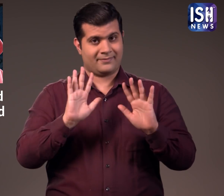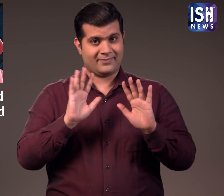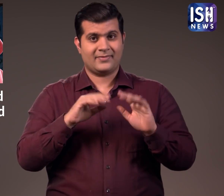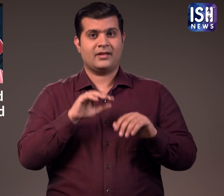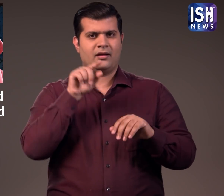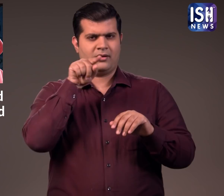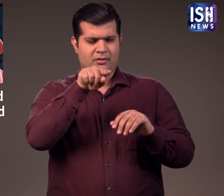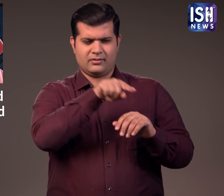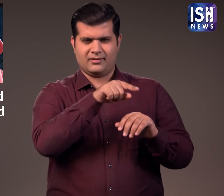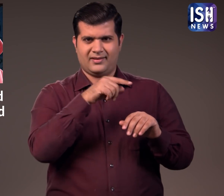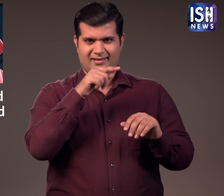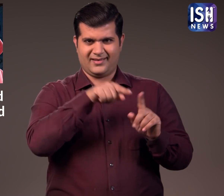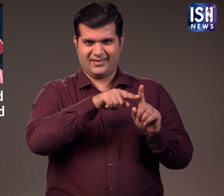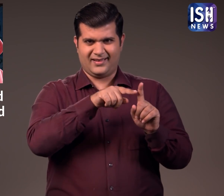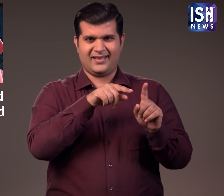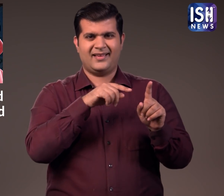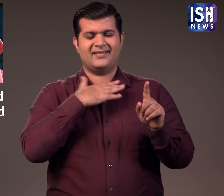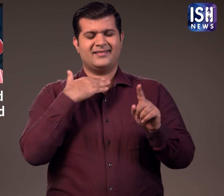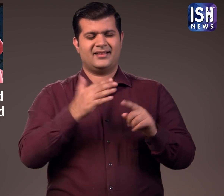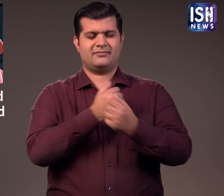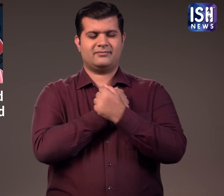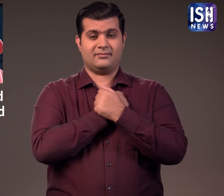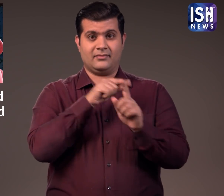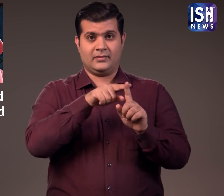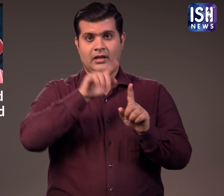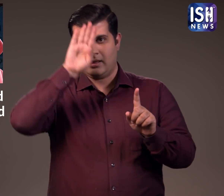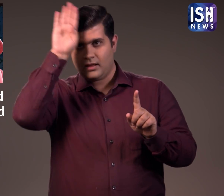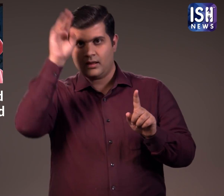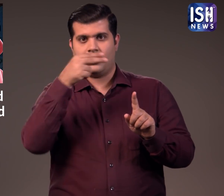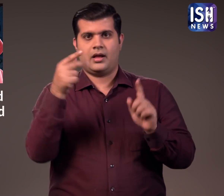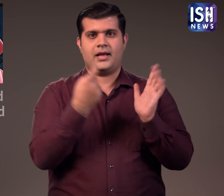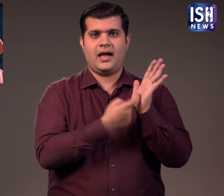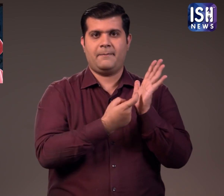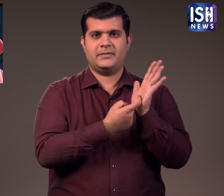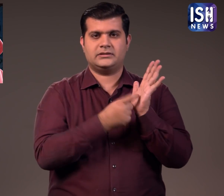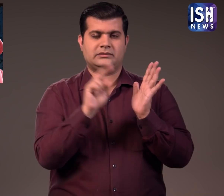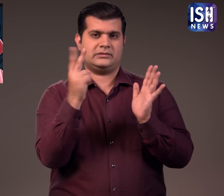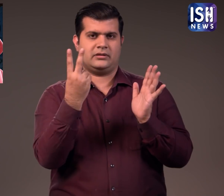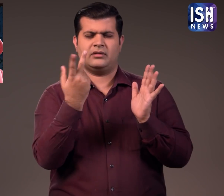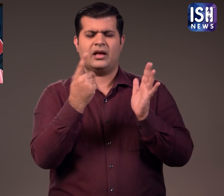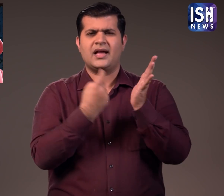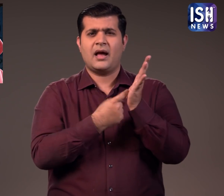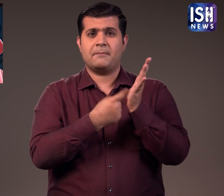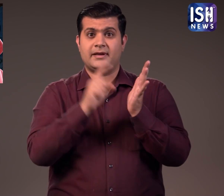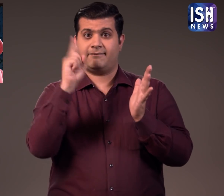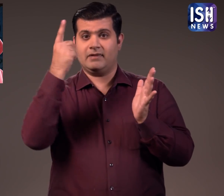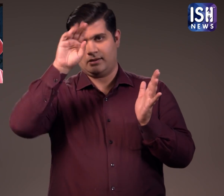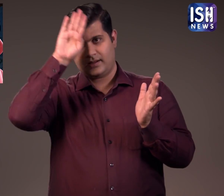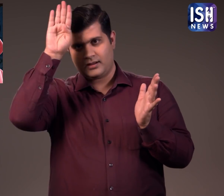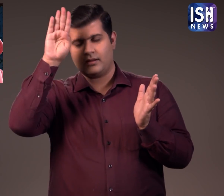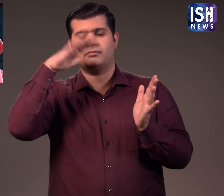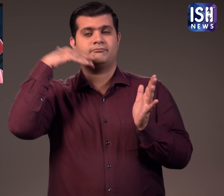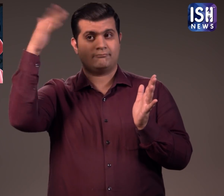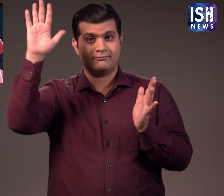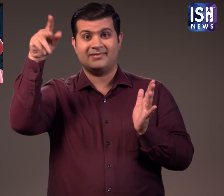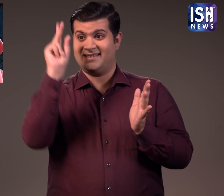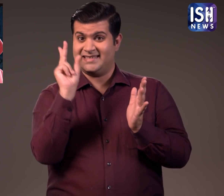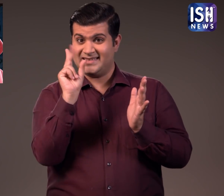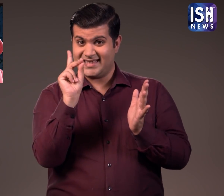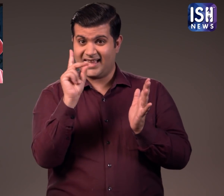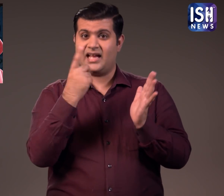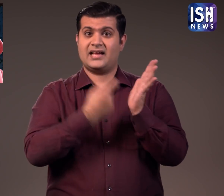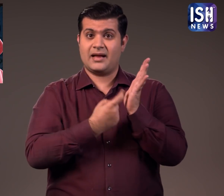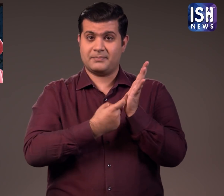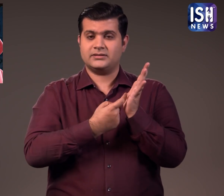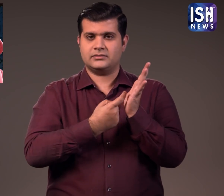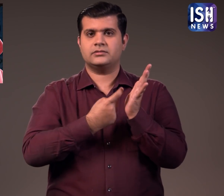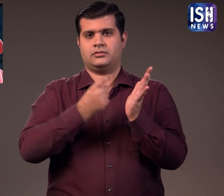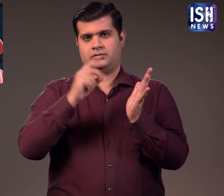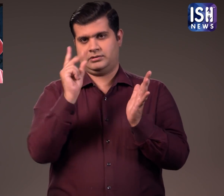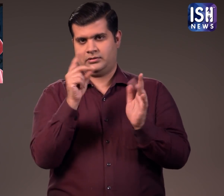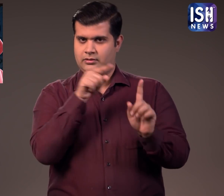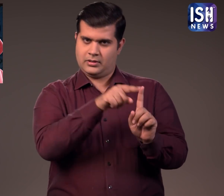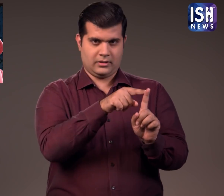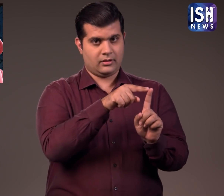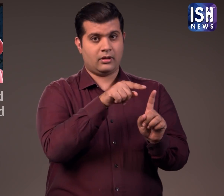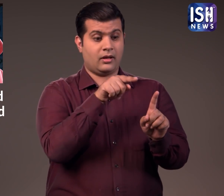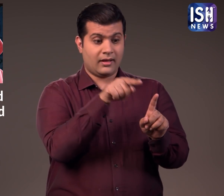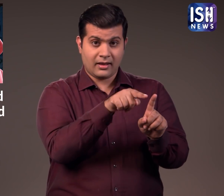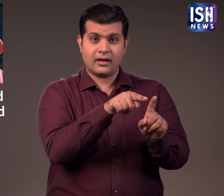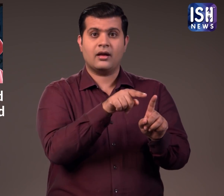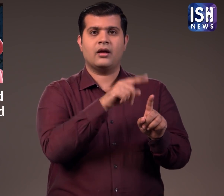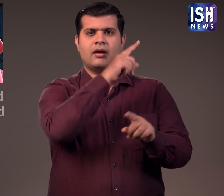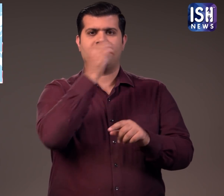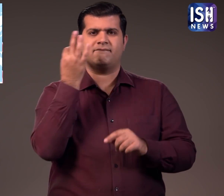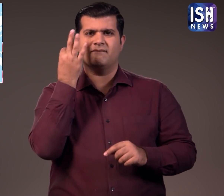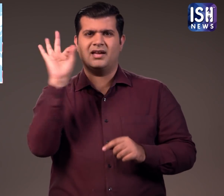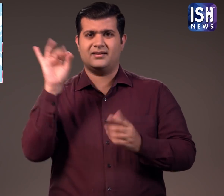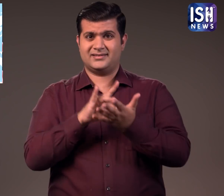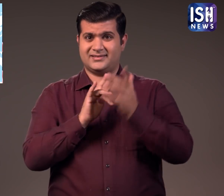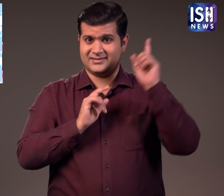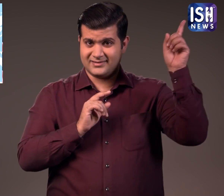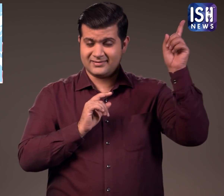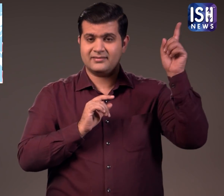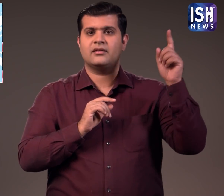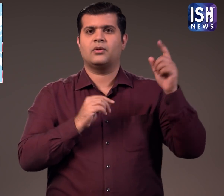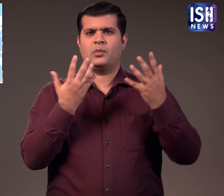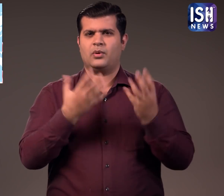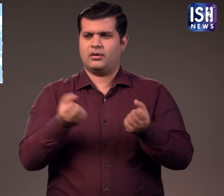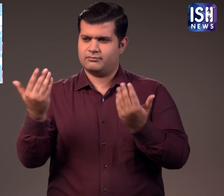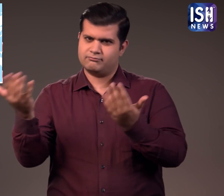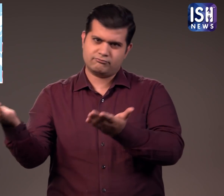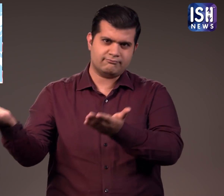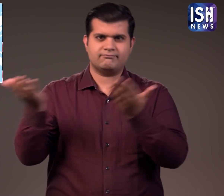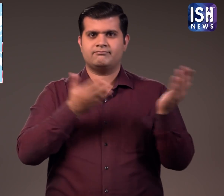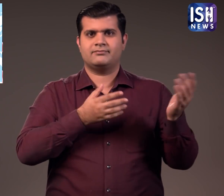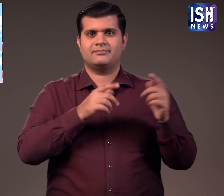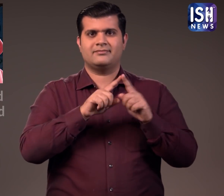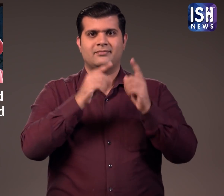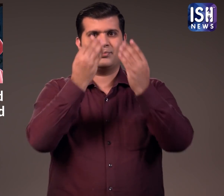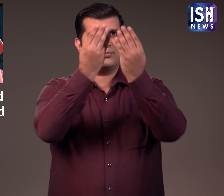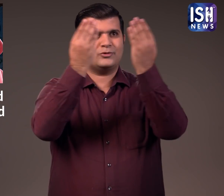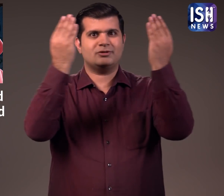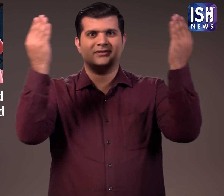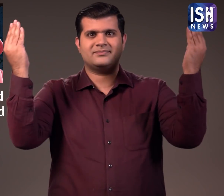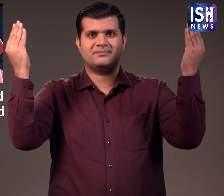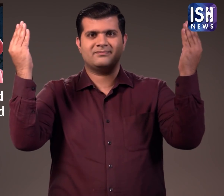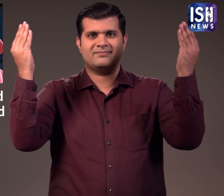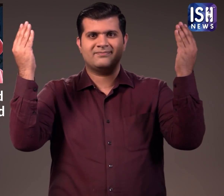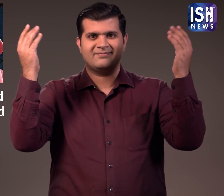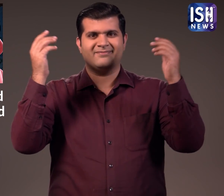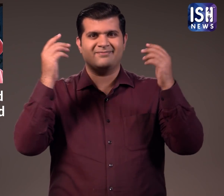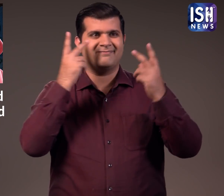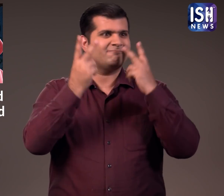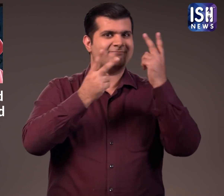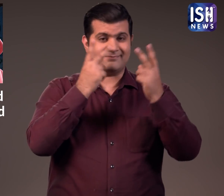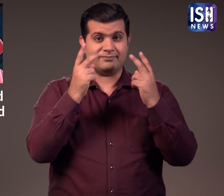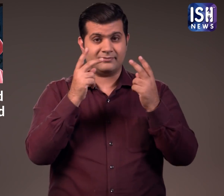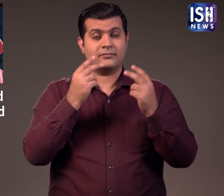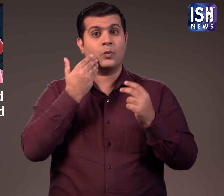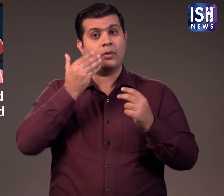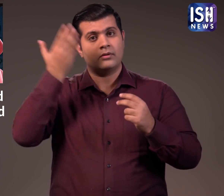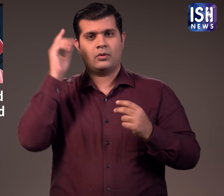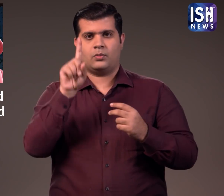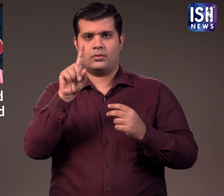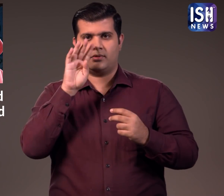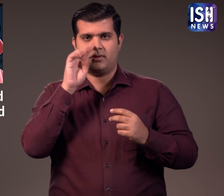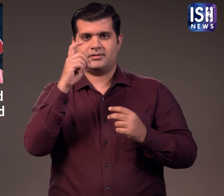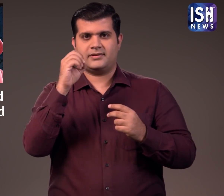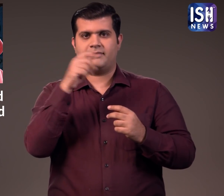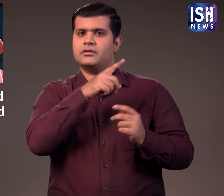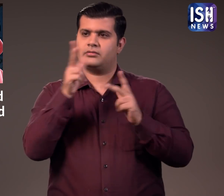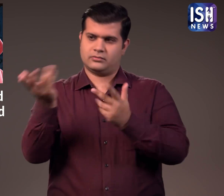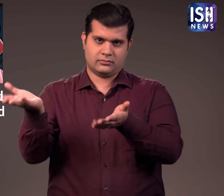The mummy of Ramses ll was transported from France in the 70s to a museum.